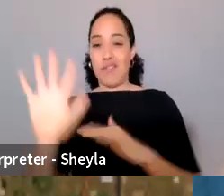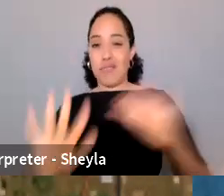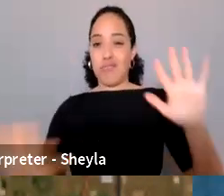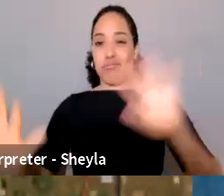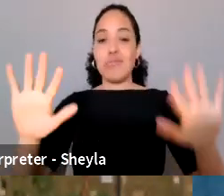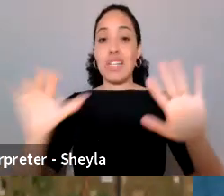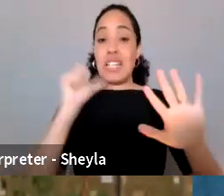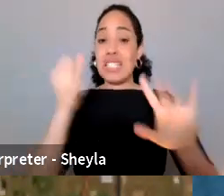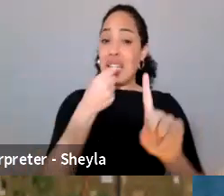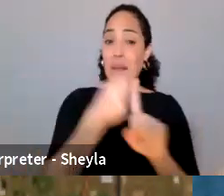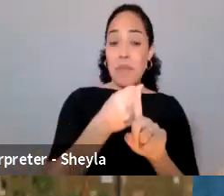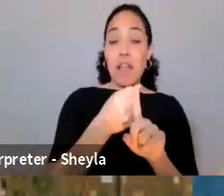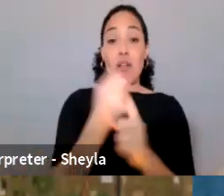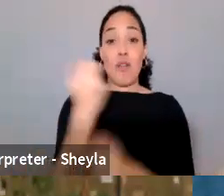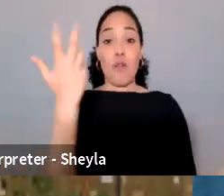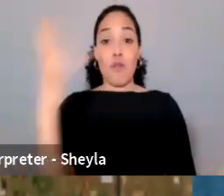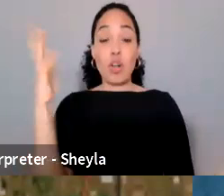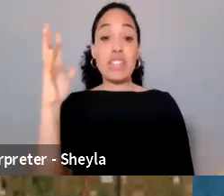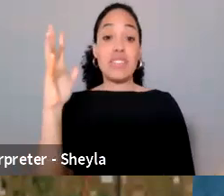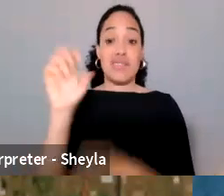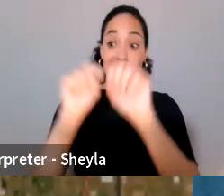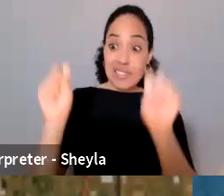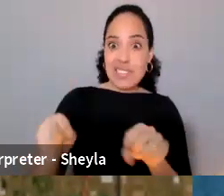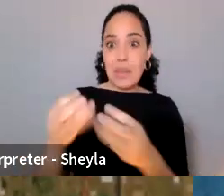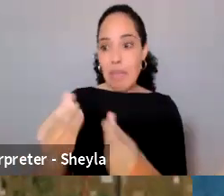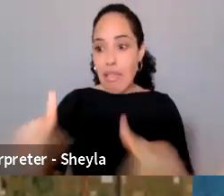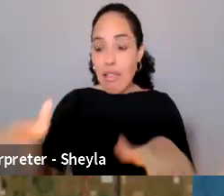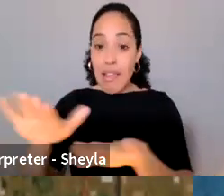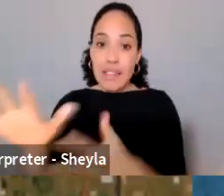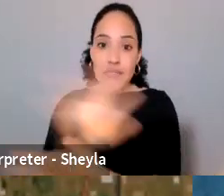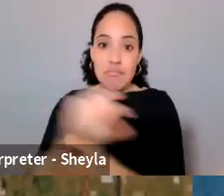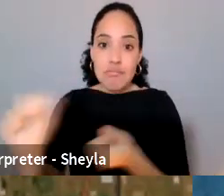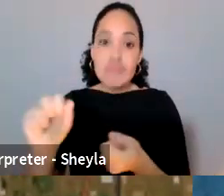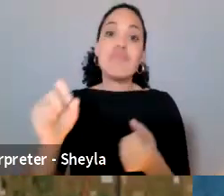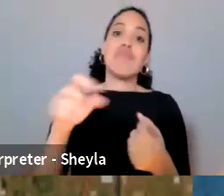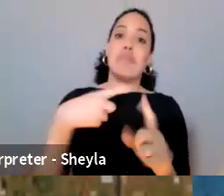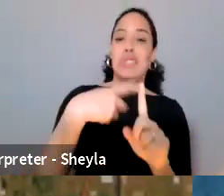but also Rocky Mountain National Park and many private and local lands as well